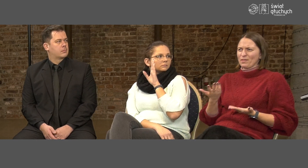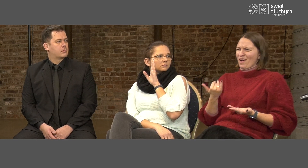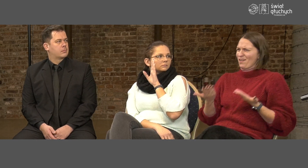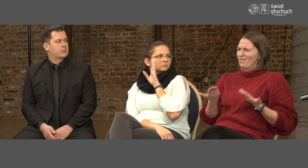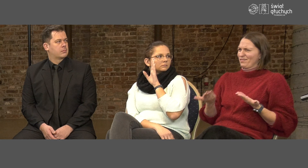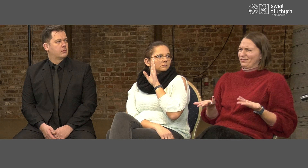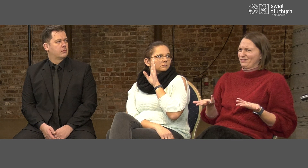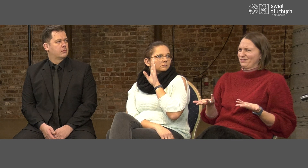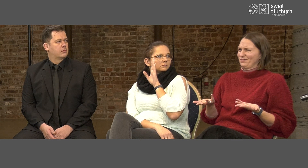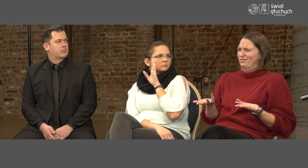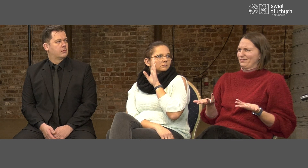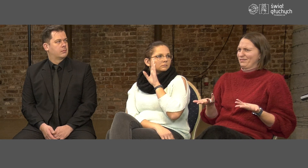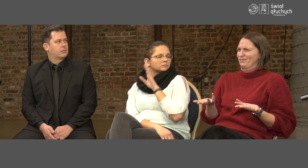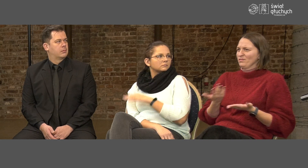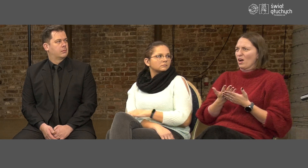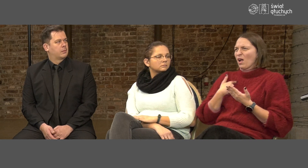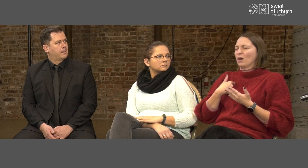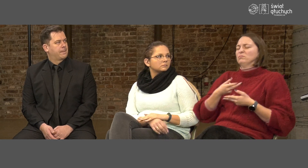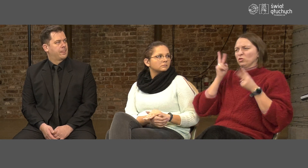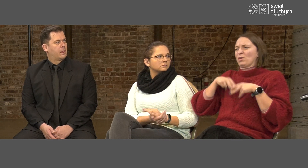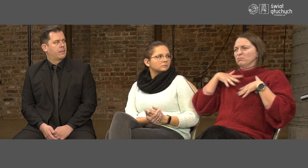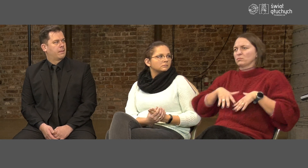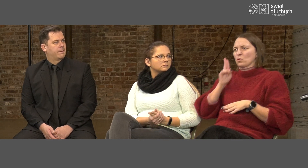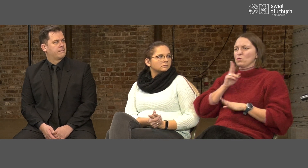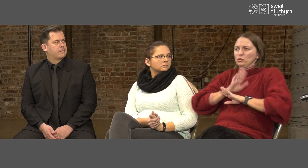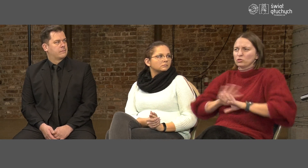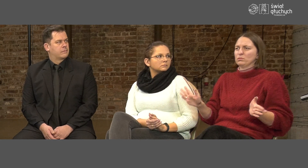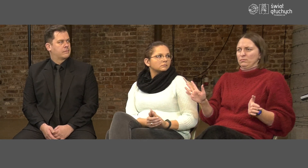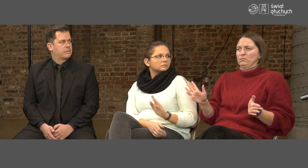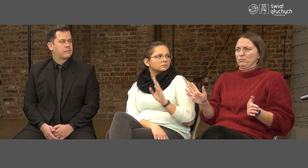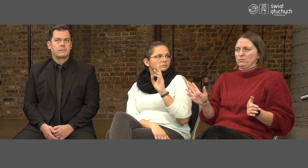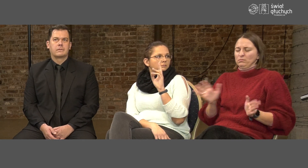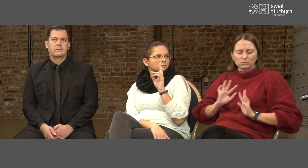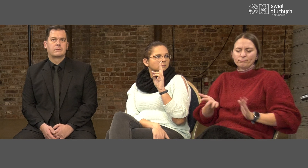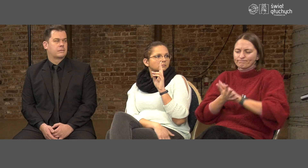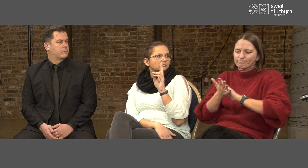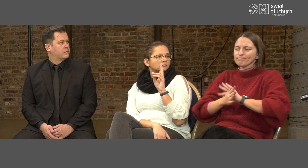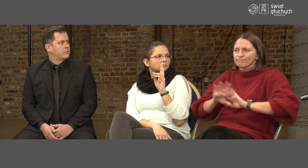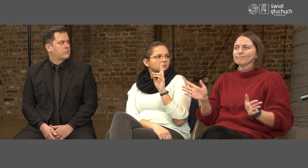I don’t like it when people deceive me. I’ve realized that my identity is Deaf, and I will sign.